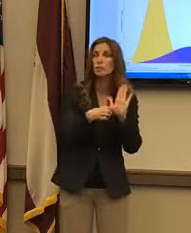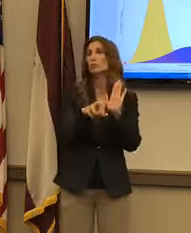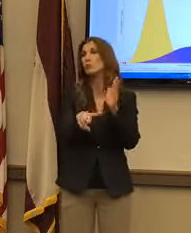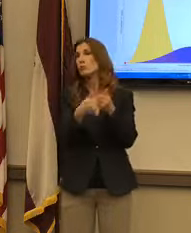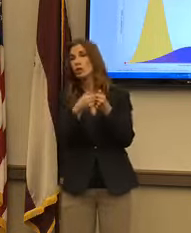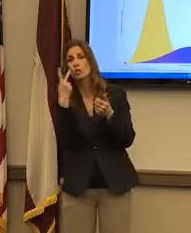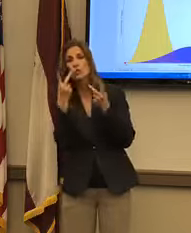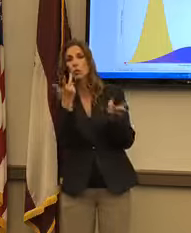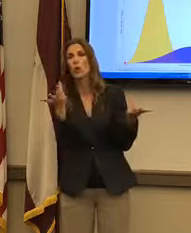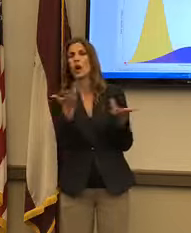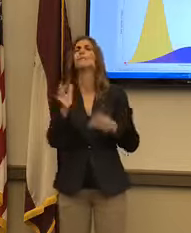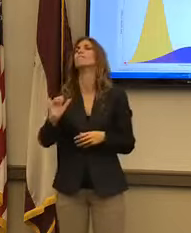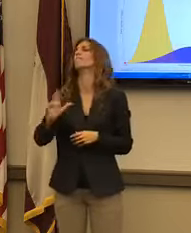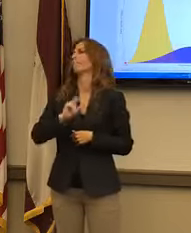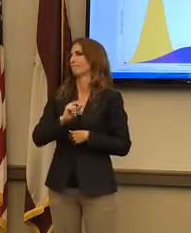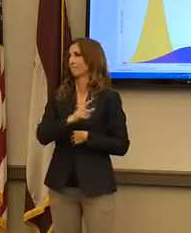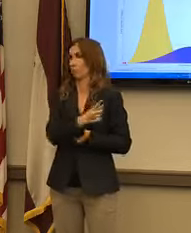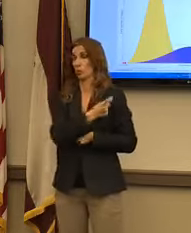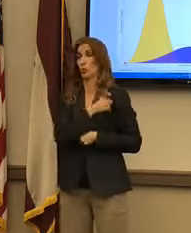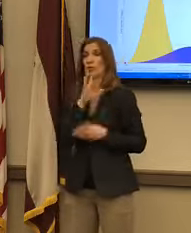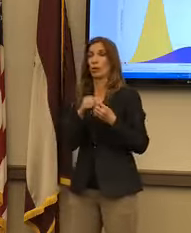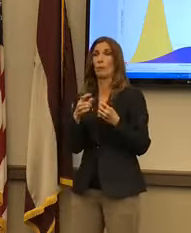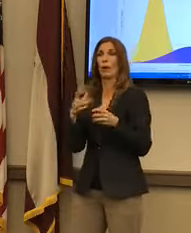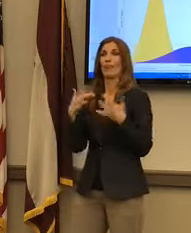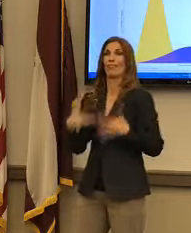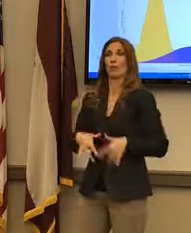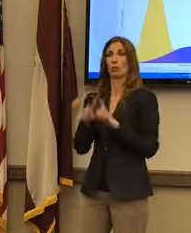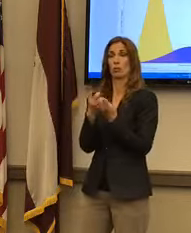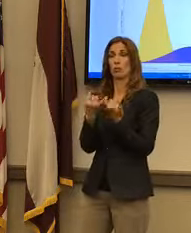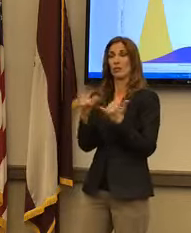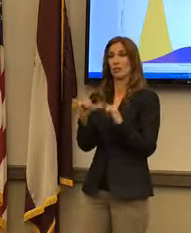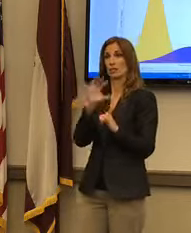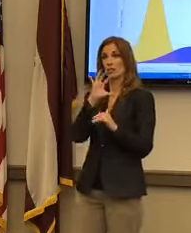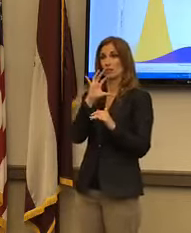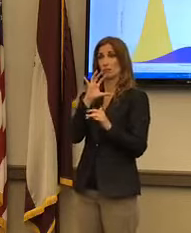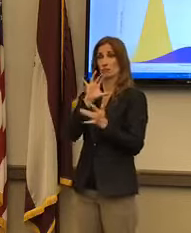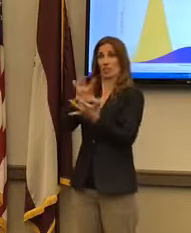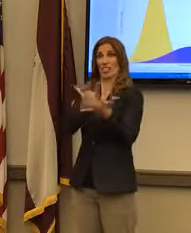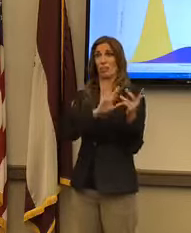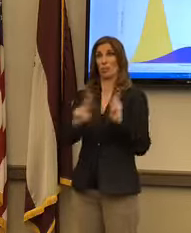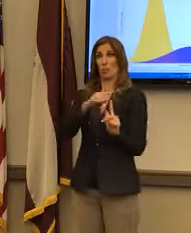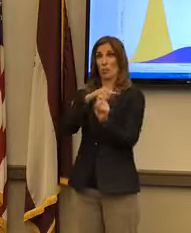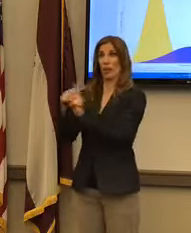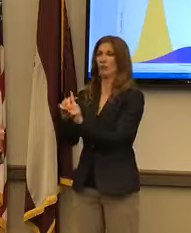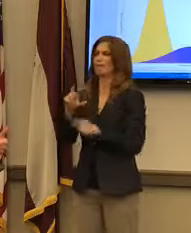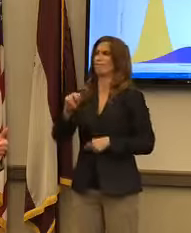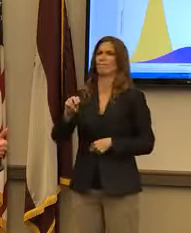[Commissioner] so the question is is the health department's still reaching out to people that were positive no we stopped sort of that contact